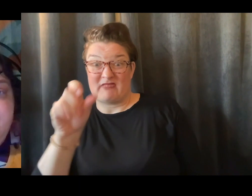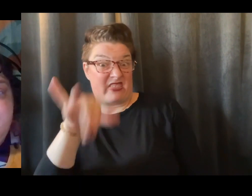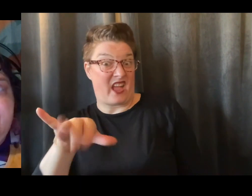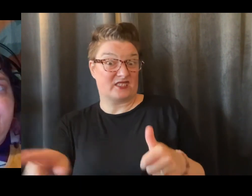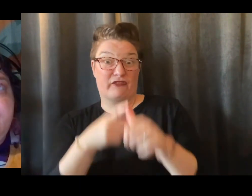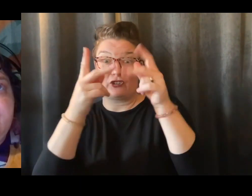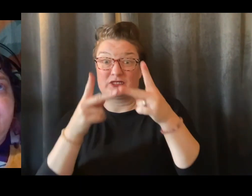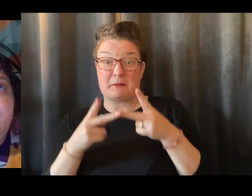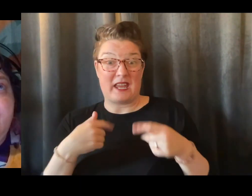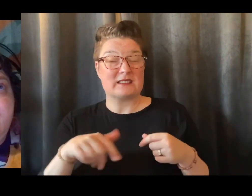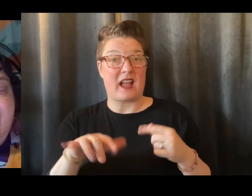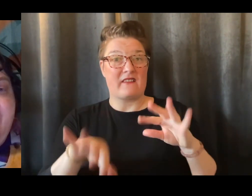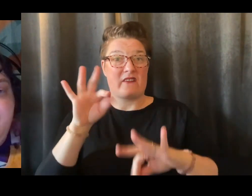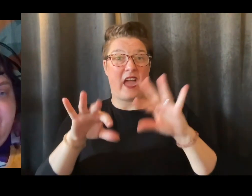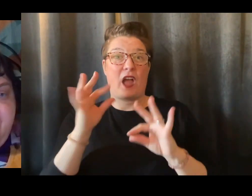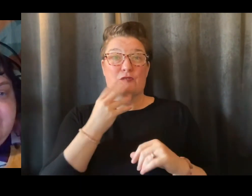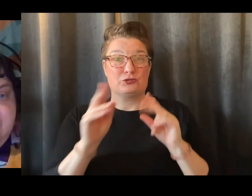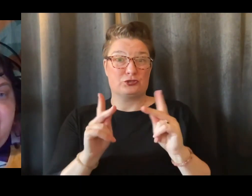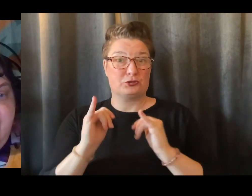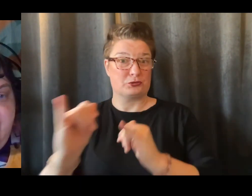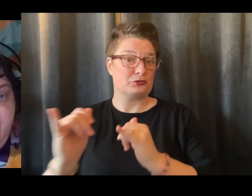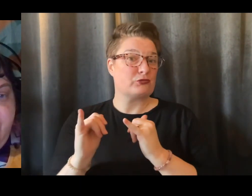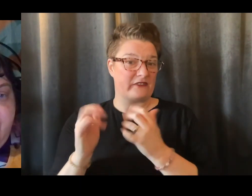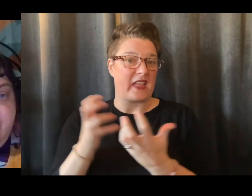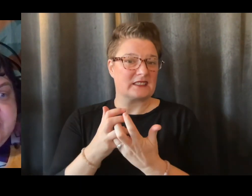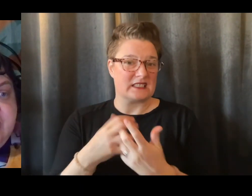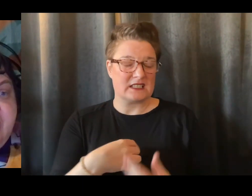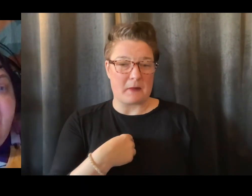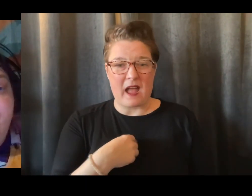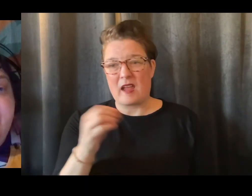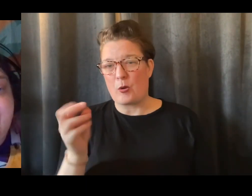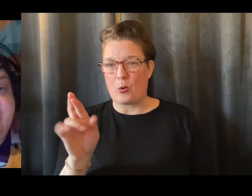reflected by or was like, oh, we're actually like kindred spirits was